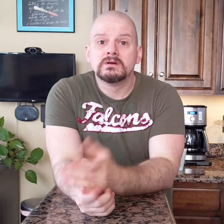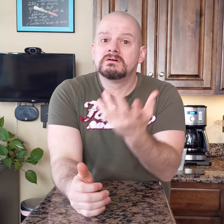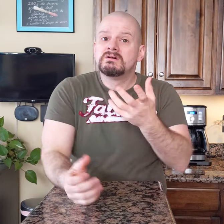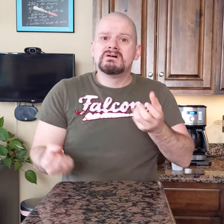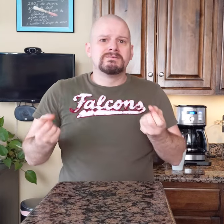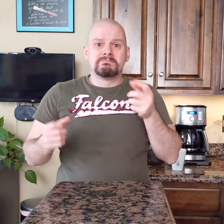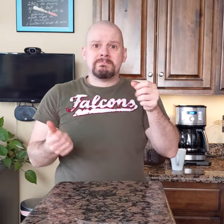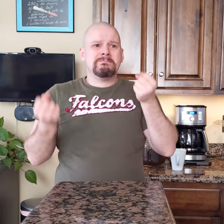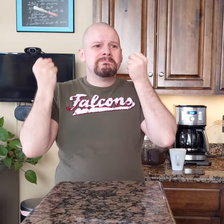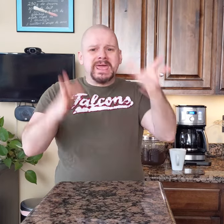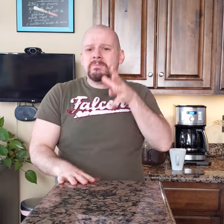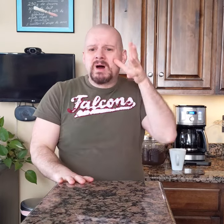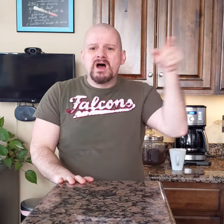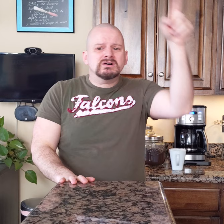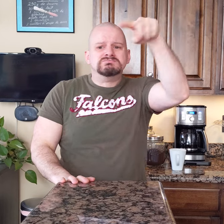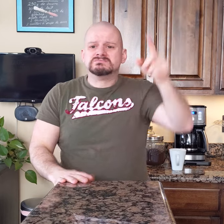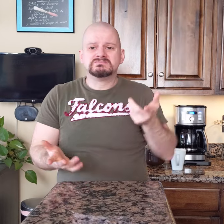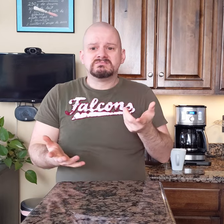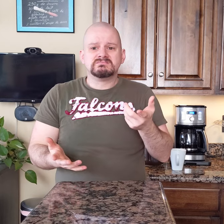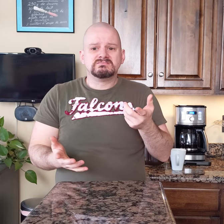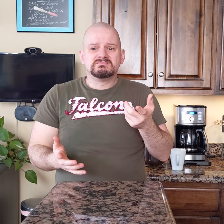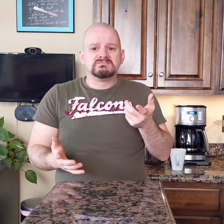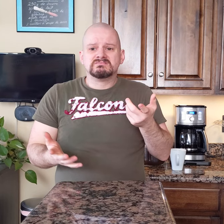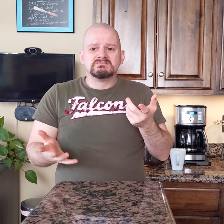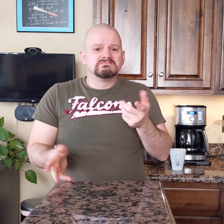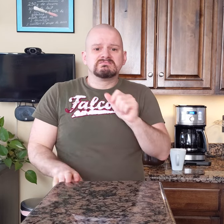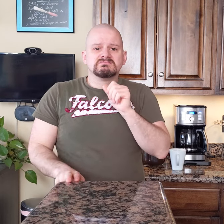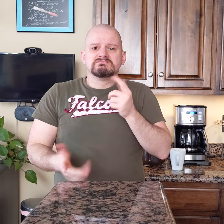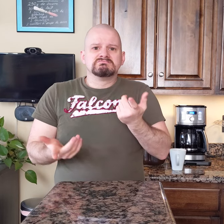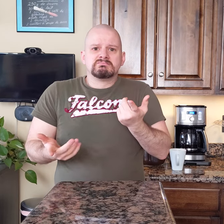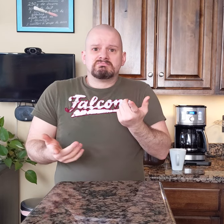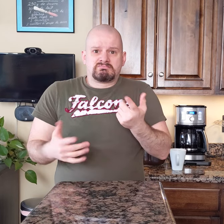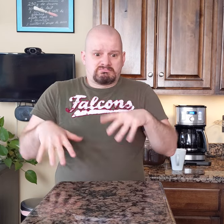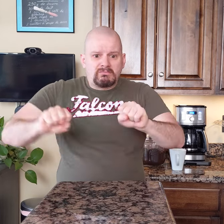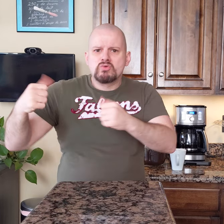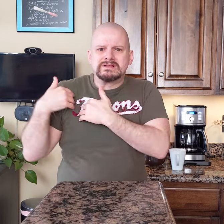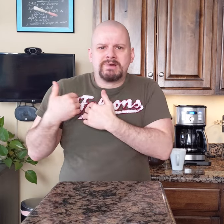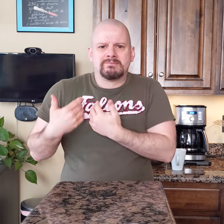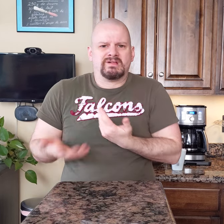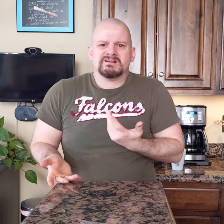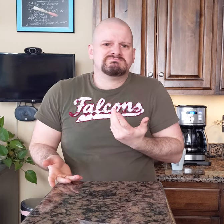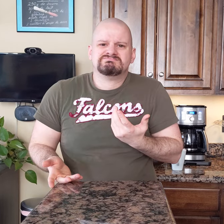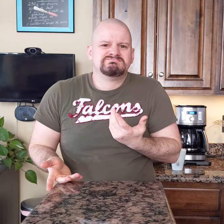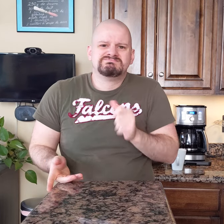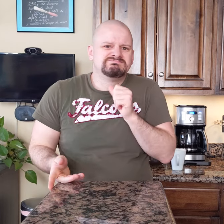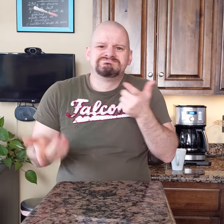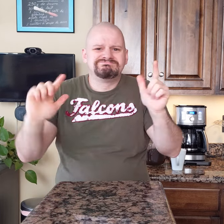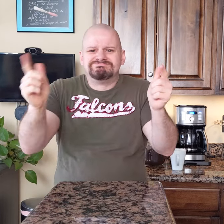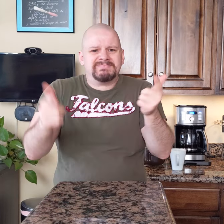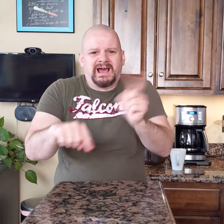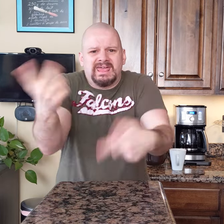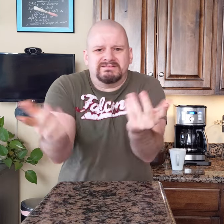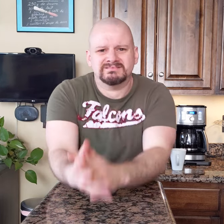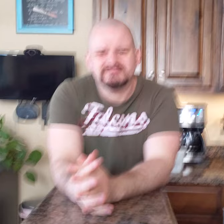Many parents out there are incapable of taking their responsibilities.